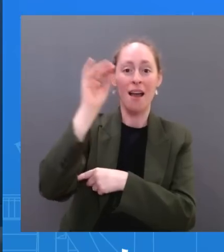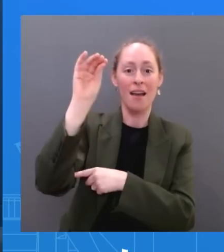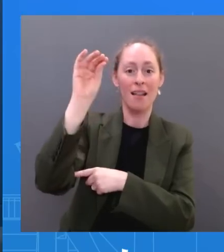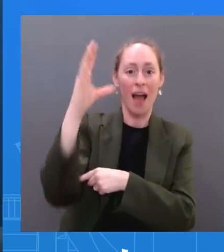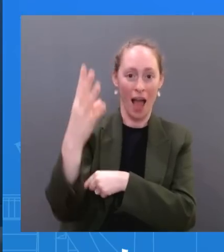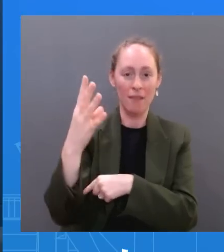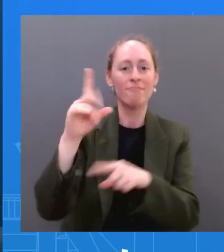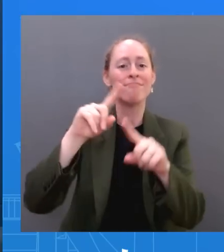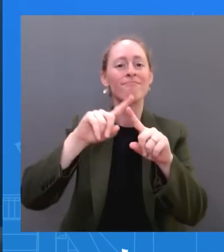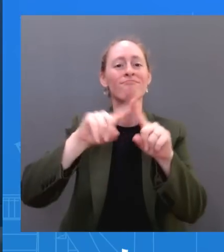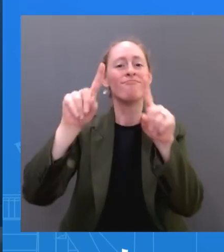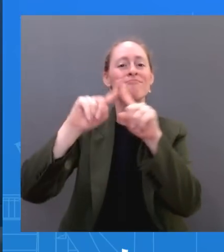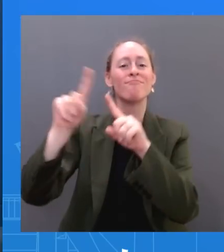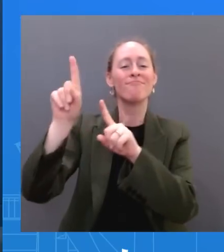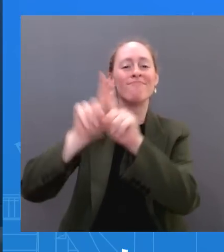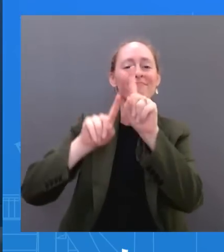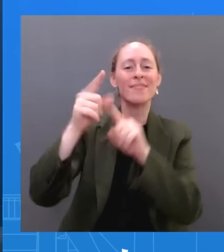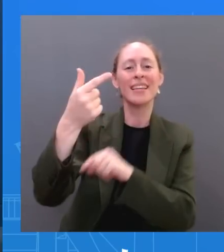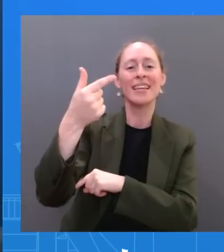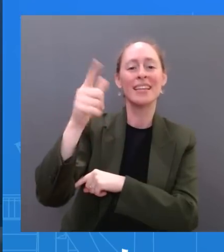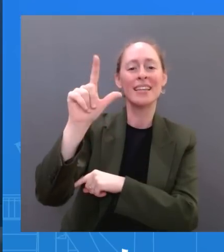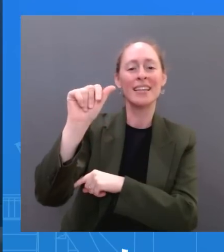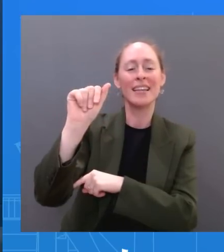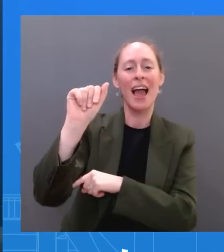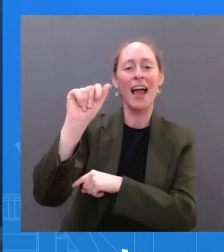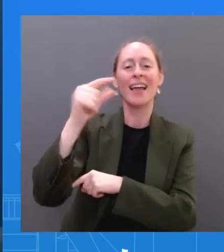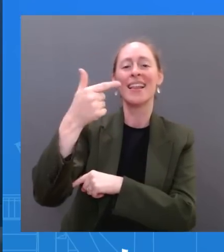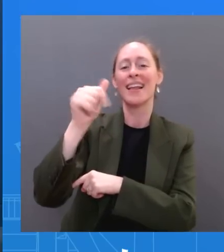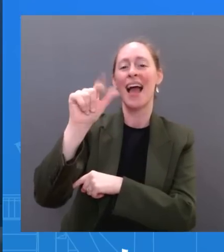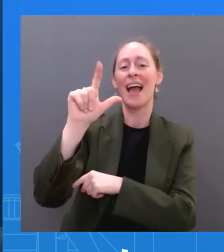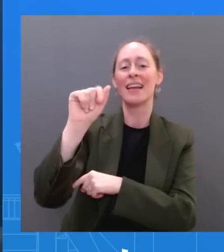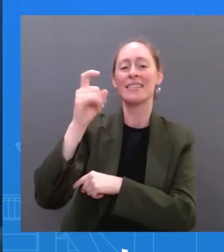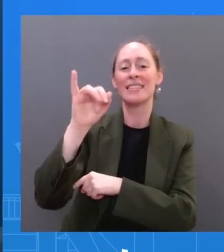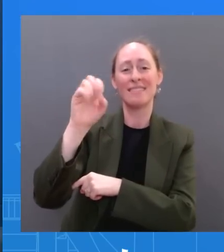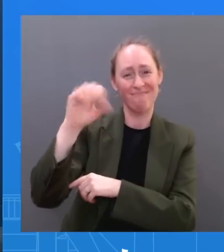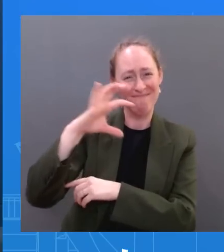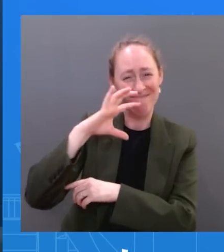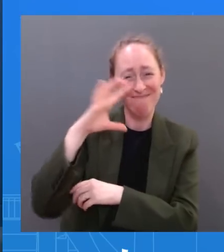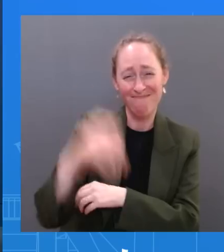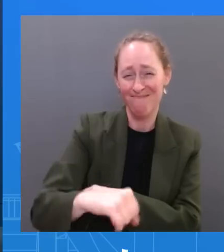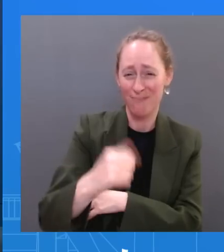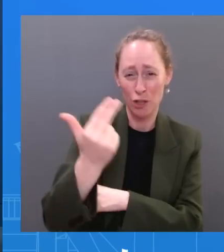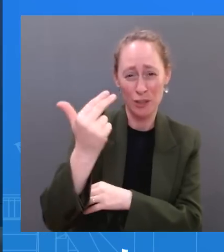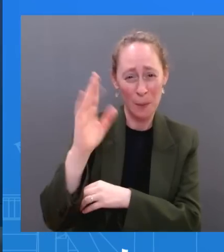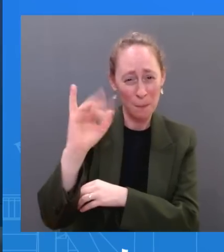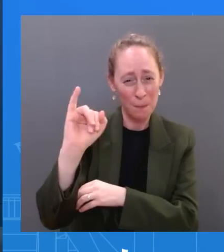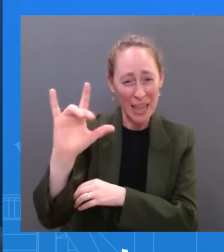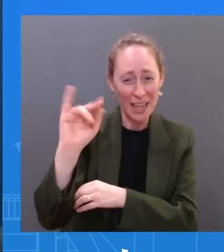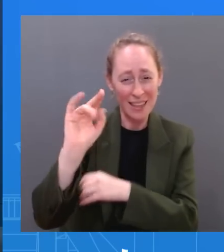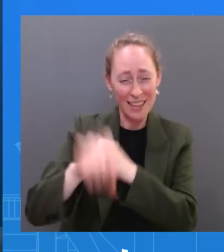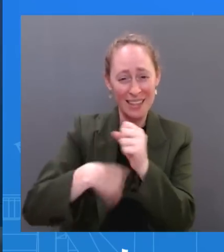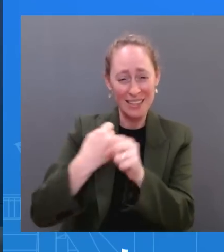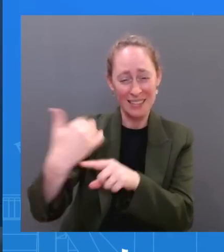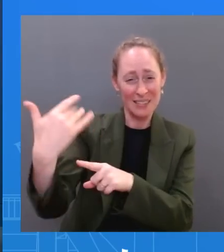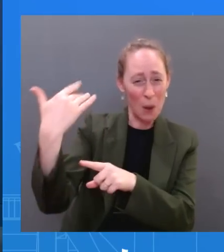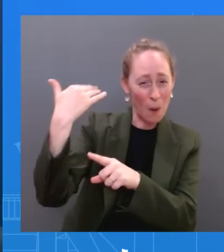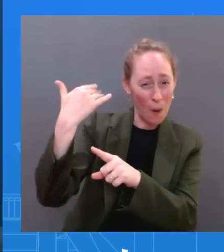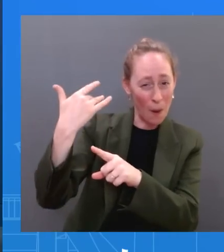formed shortly after the Big Bang. Thanks to the incredible NASA team, this work will help scientists answer